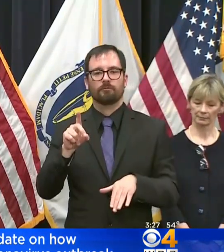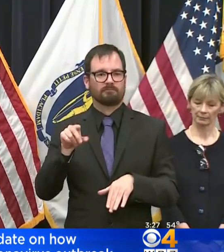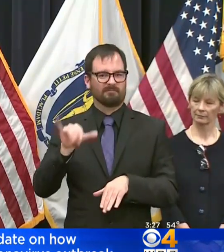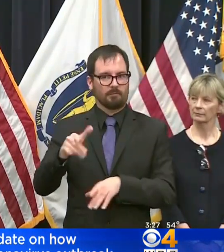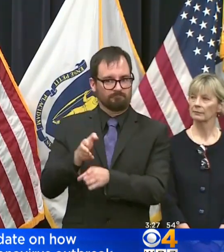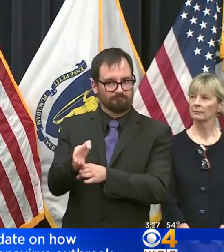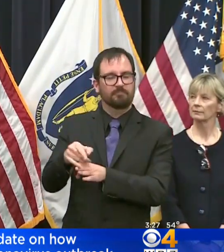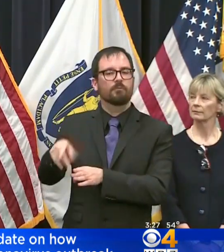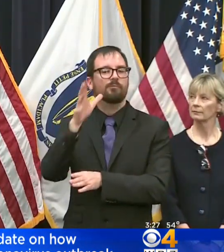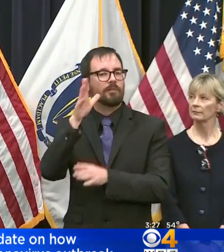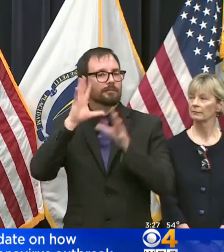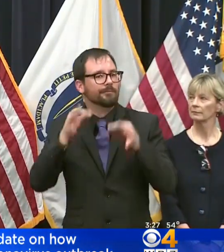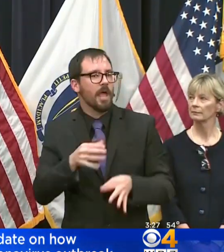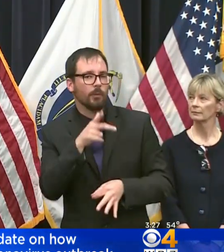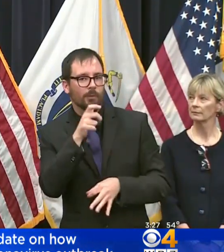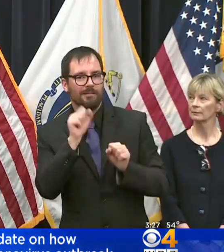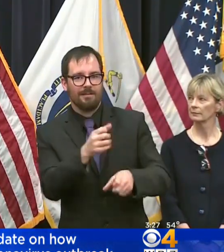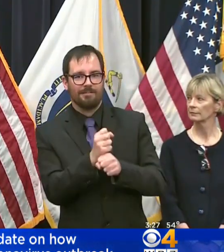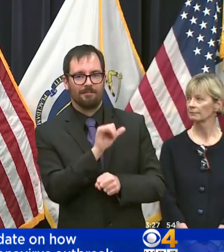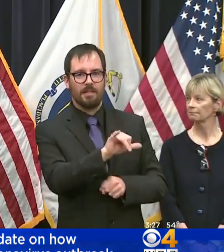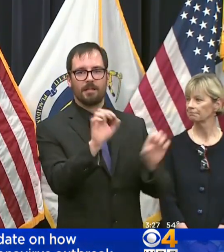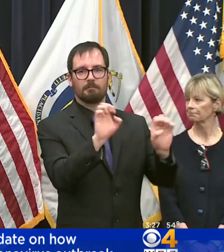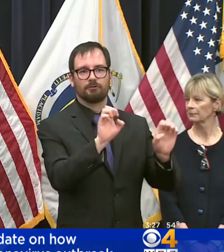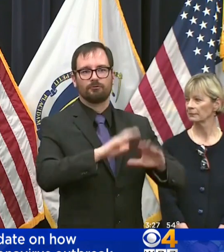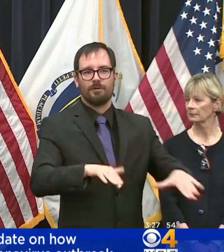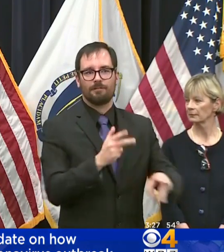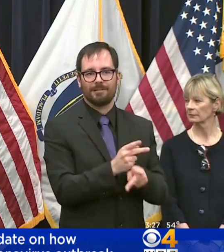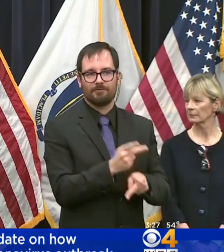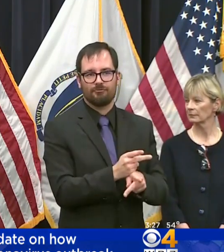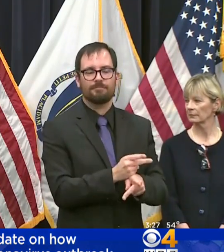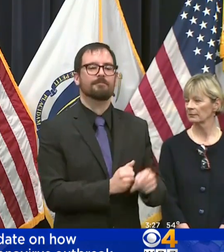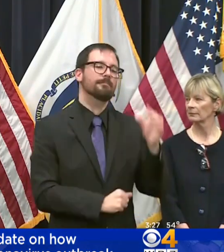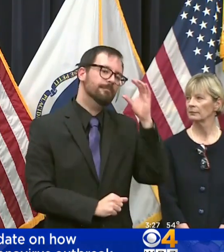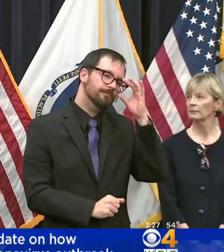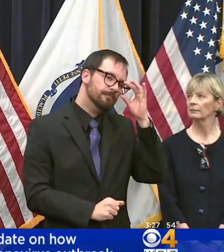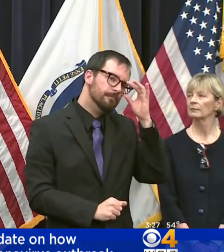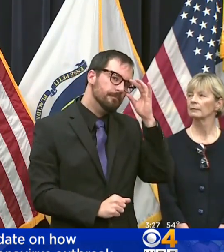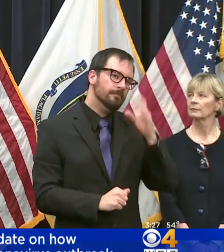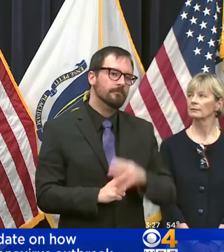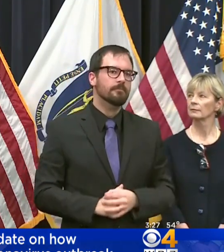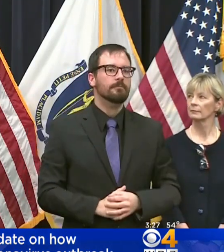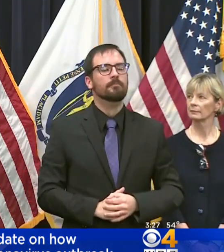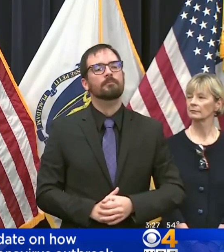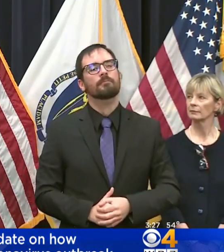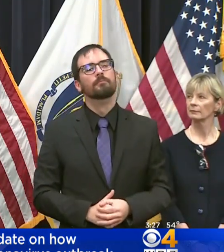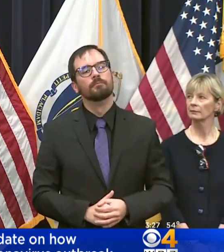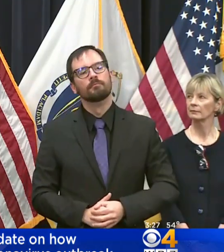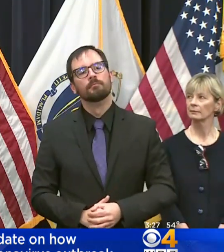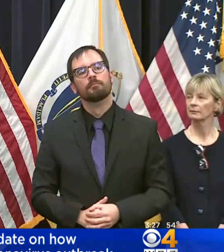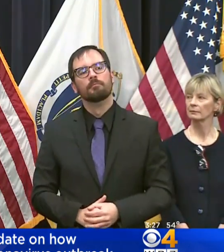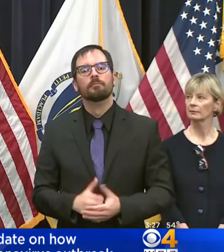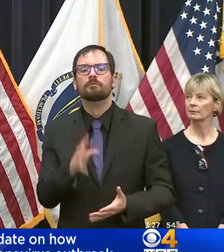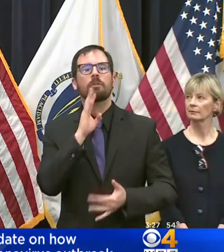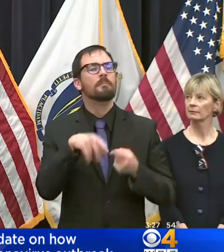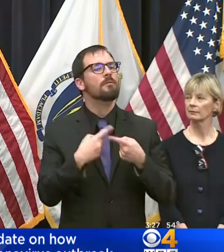WITH RESPECT TO THE ABILITY OF CONTINUE TO MEET AND SUPPORT ESSENTIAL WORKERS. SECONDLY, WHICH PROVIDER ORGANIZATIONS WERE WILLING TO